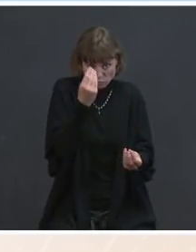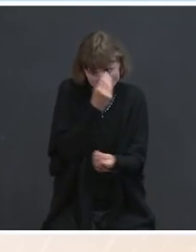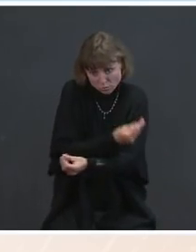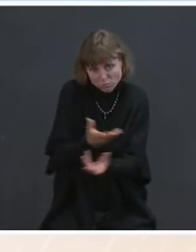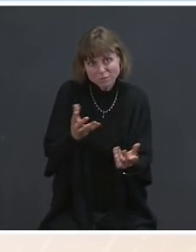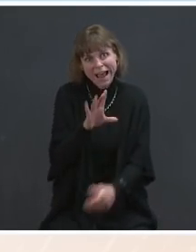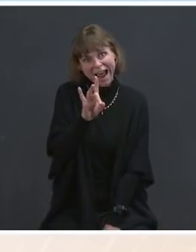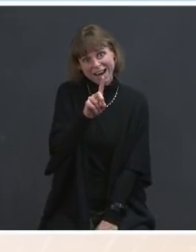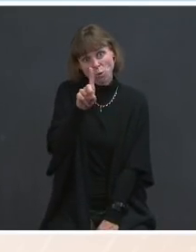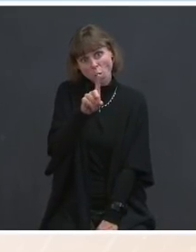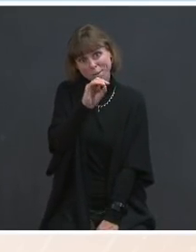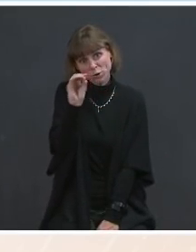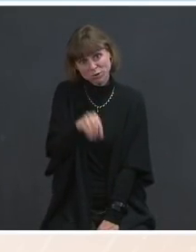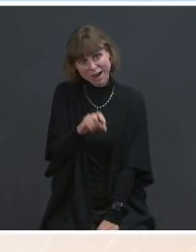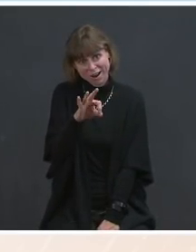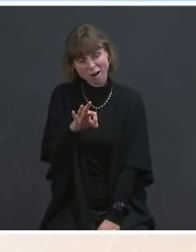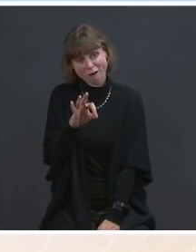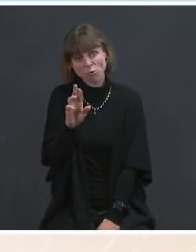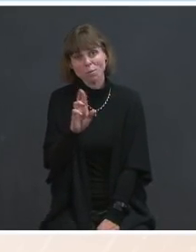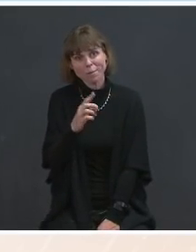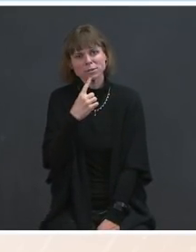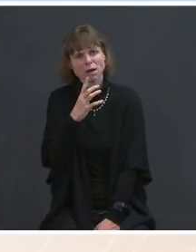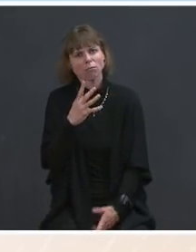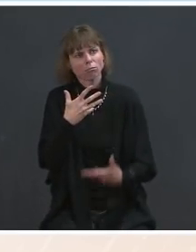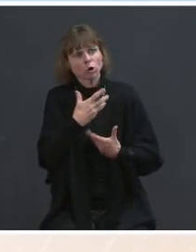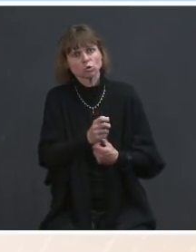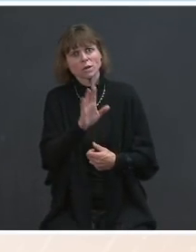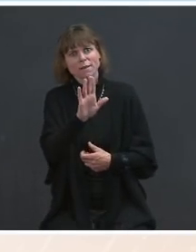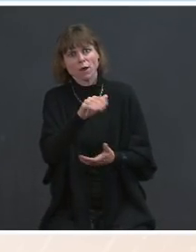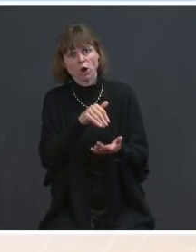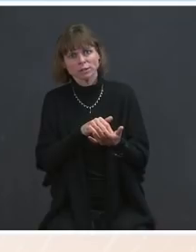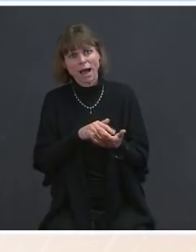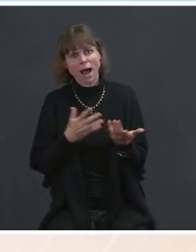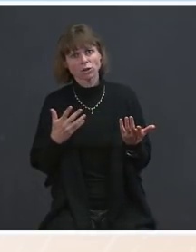said they would trust their own doctor or healthcare provider -- in some polling that came out this weekend --